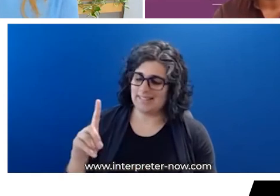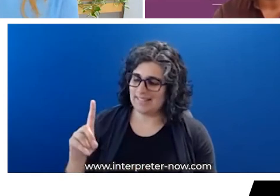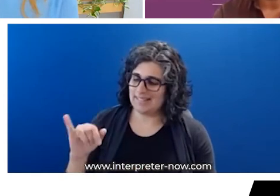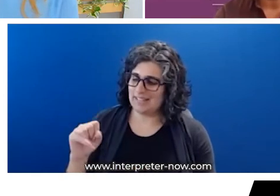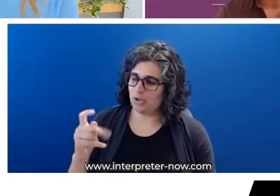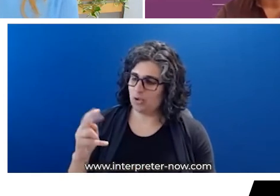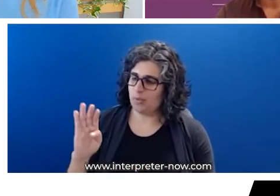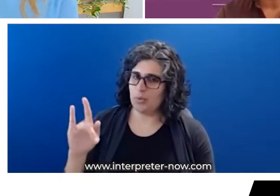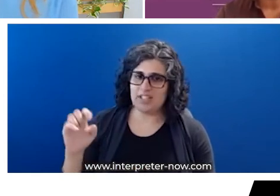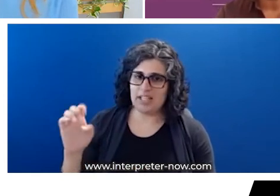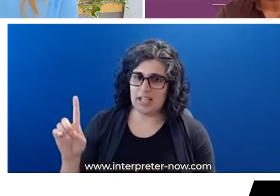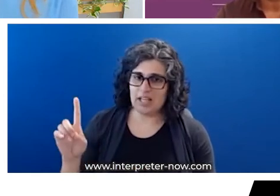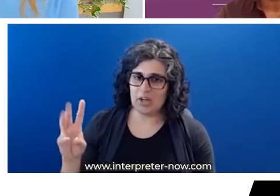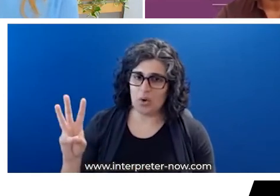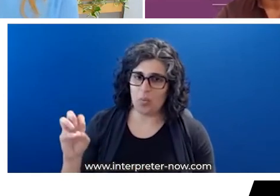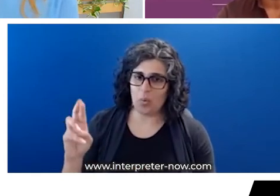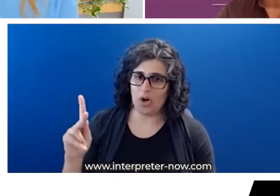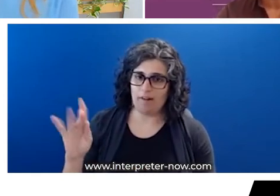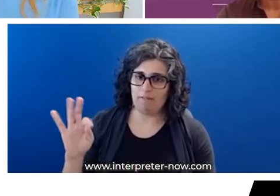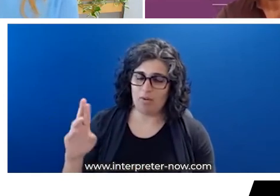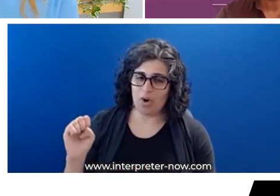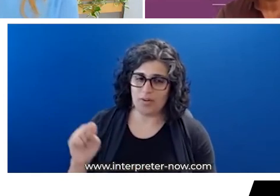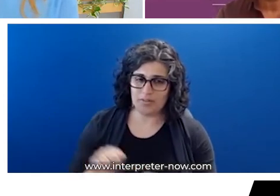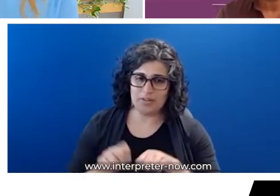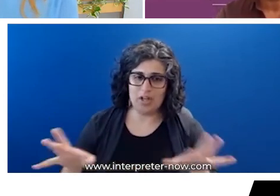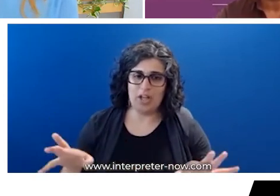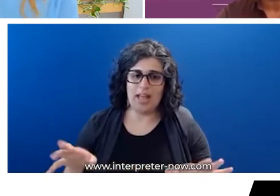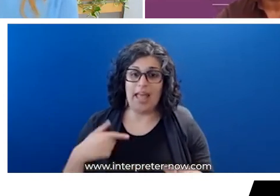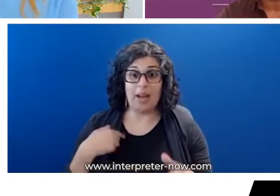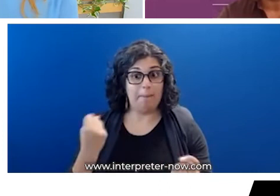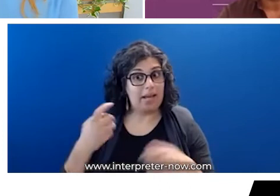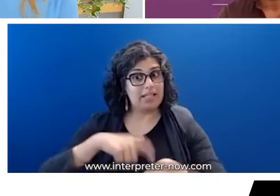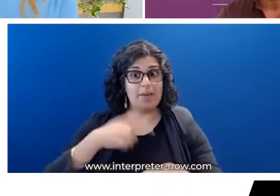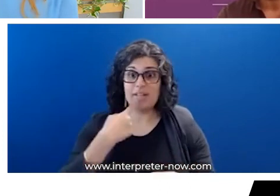I have referenced several times the remote-first mindset as being critically important.